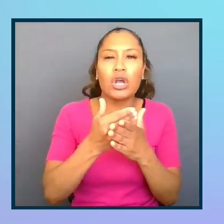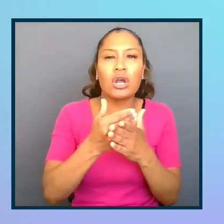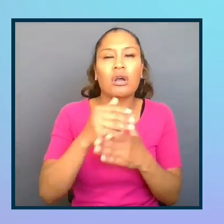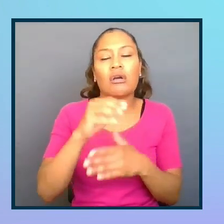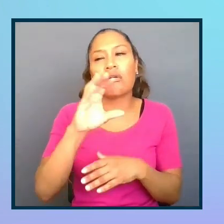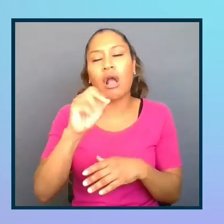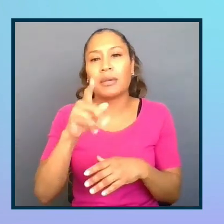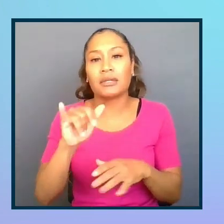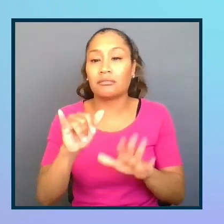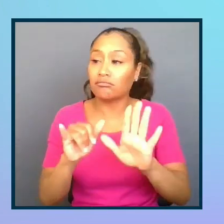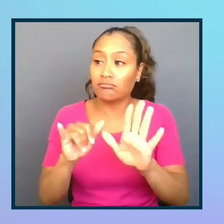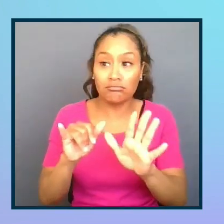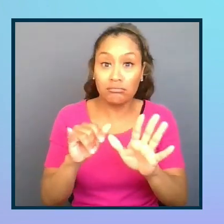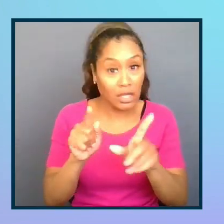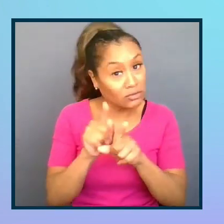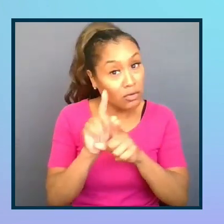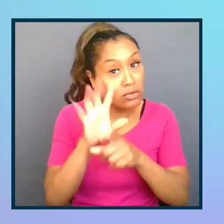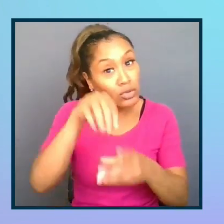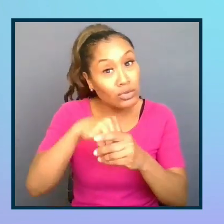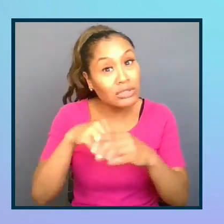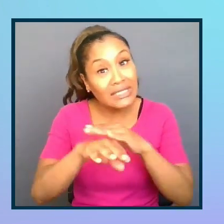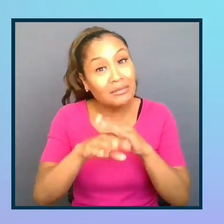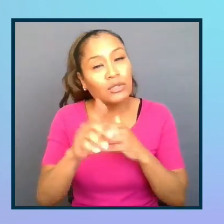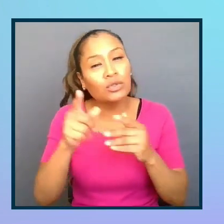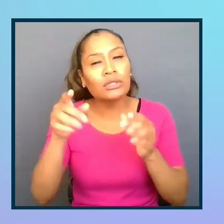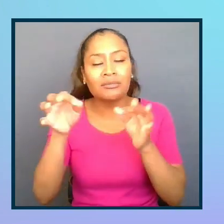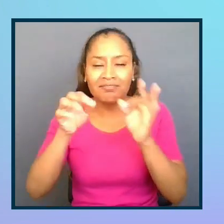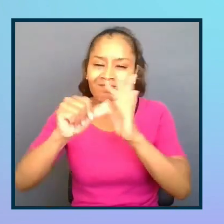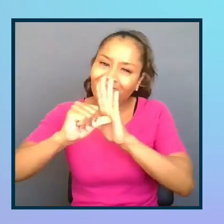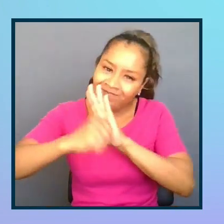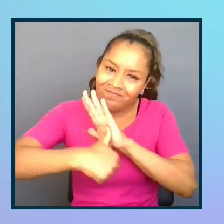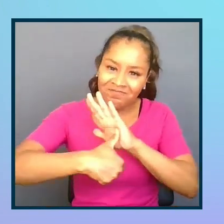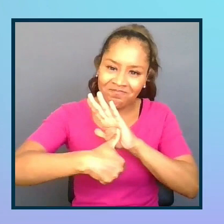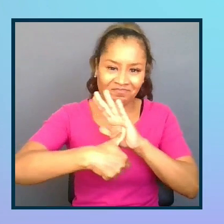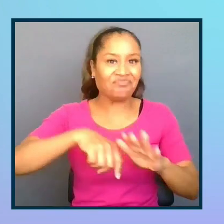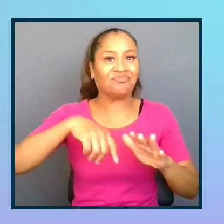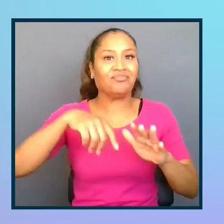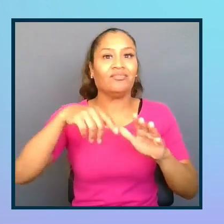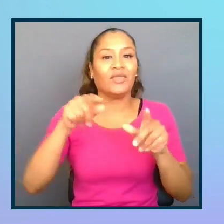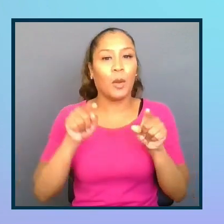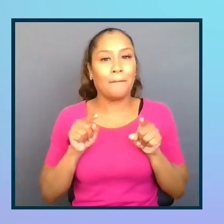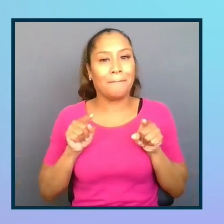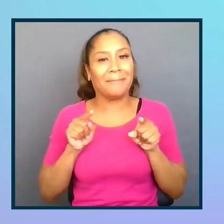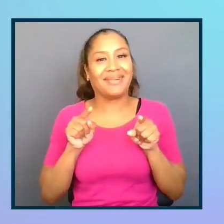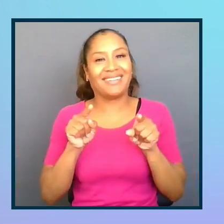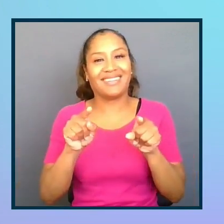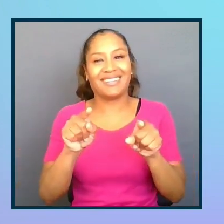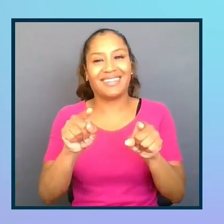and just sort highlighting the parallels between accessibility